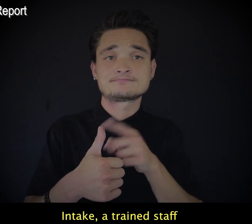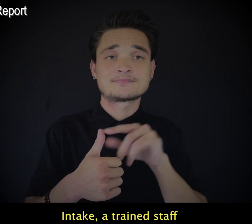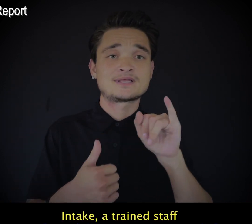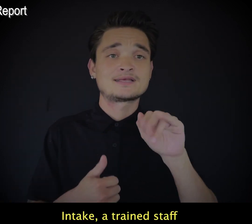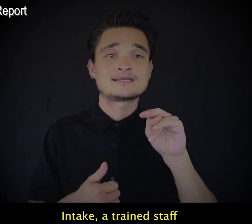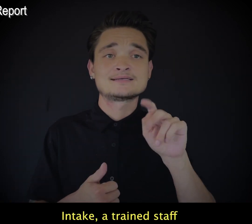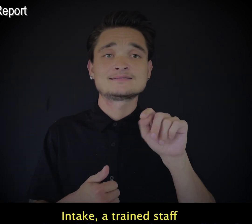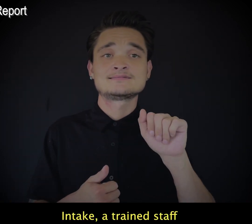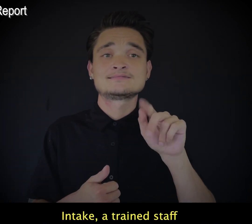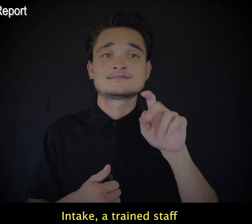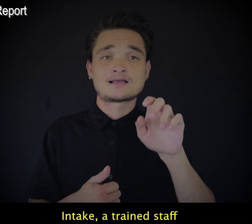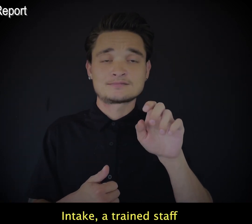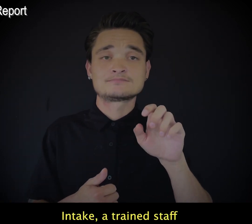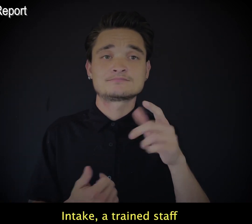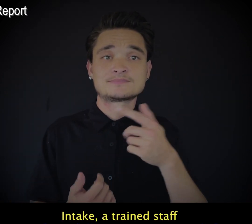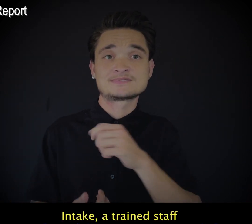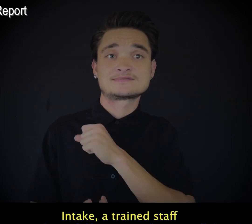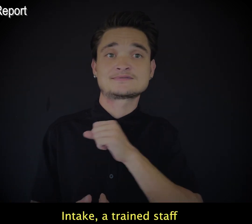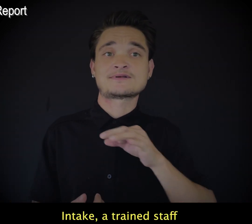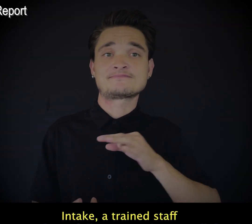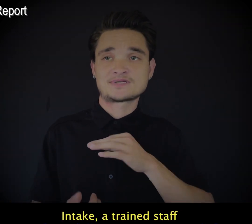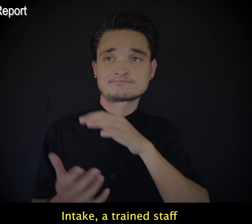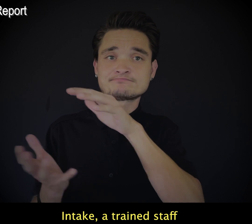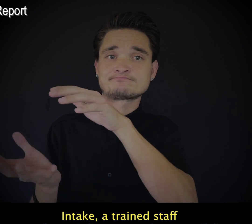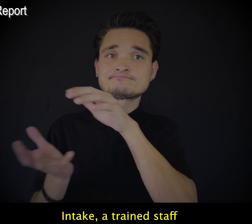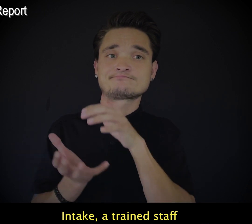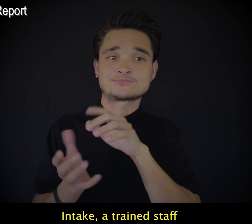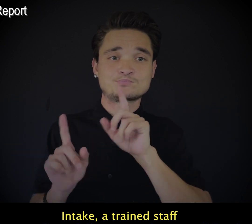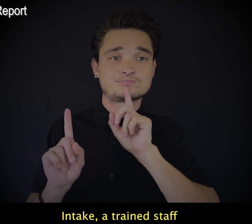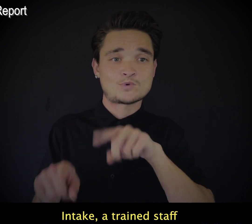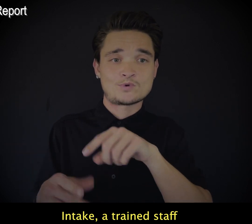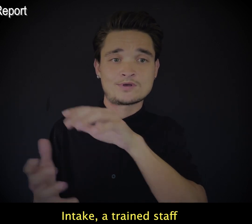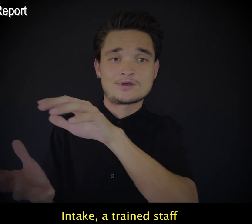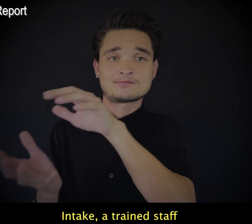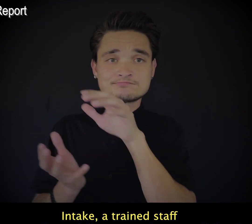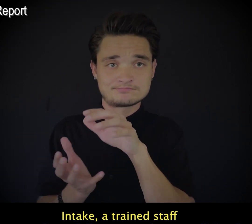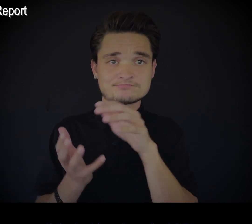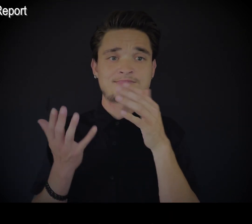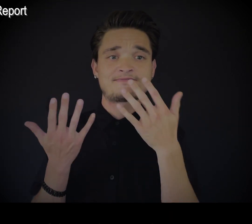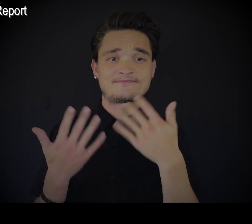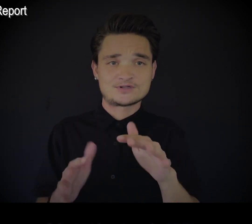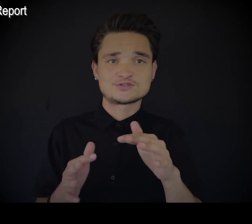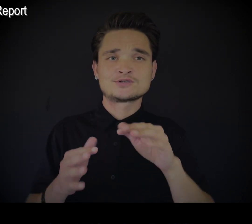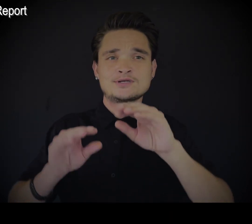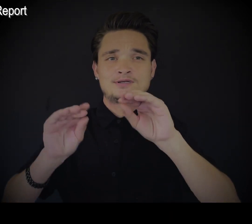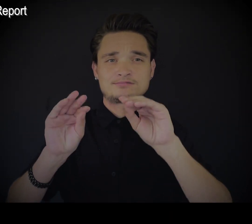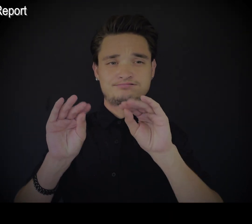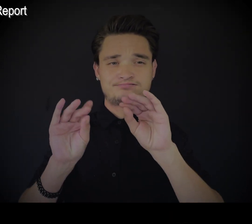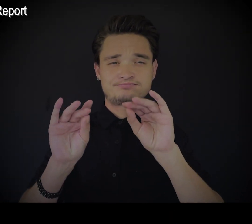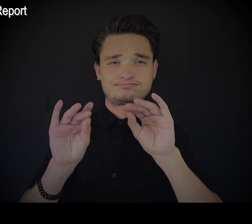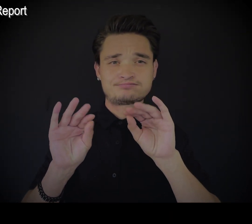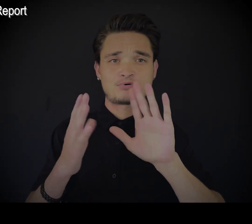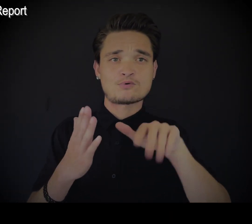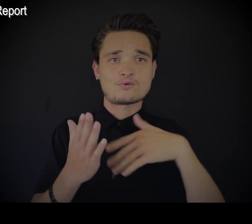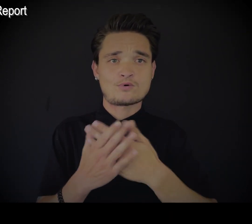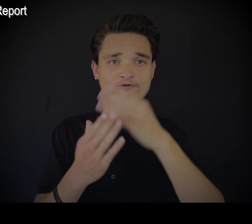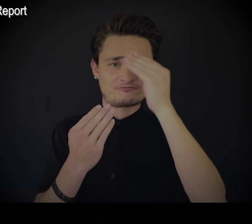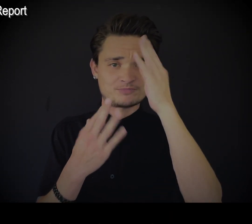Intake, a trained staff person takes a full report and enters all details of the incident into the VPCR.